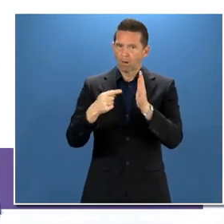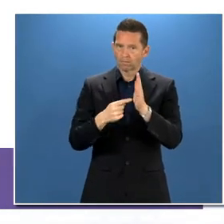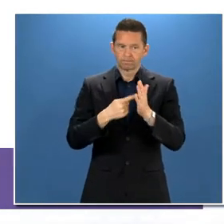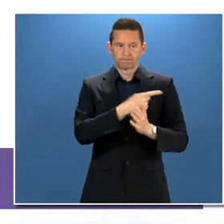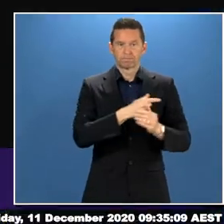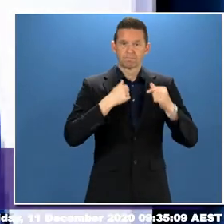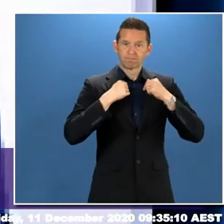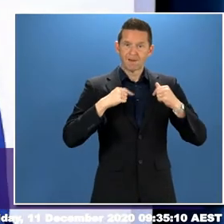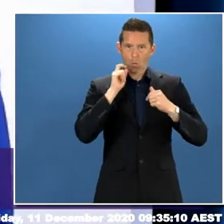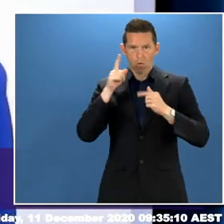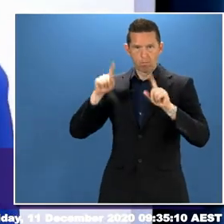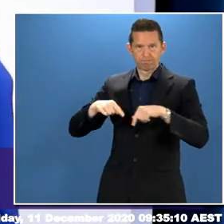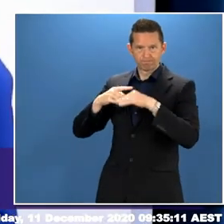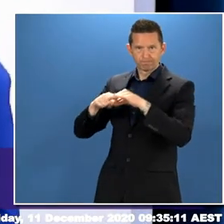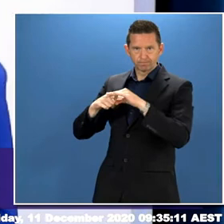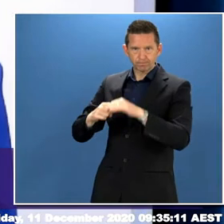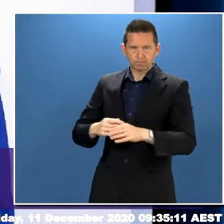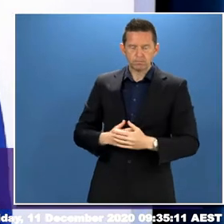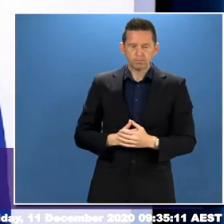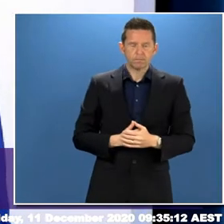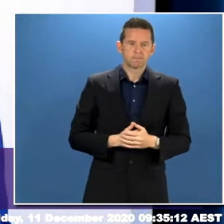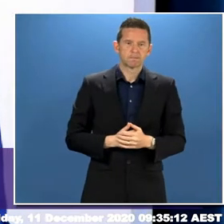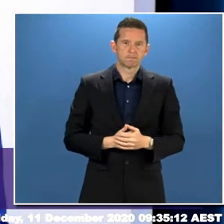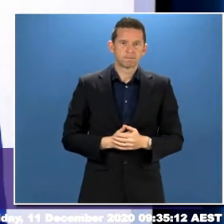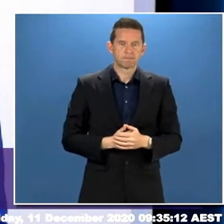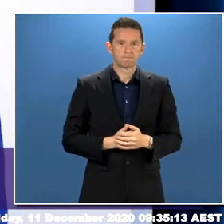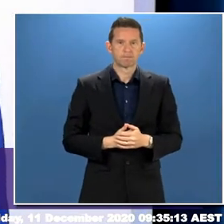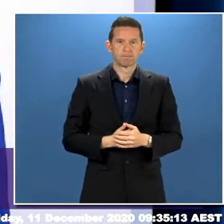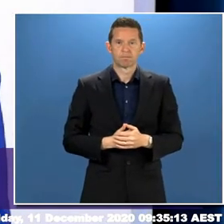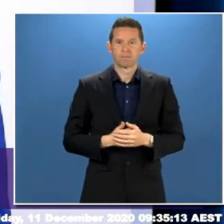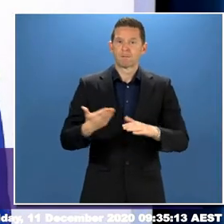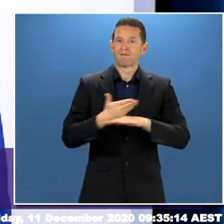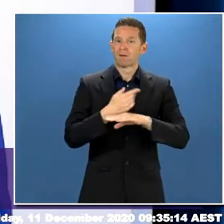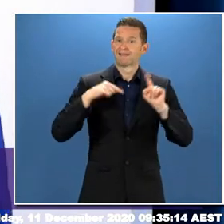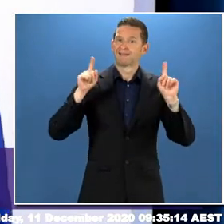Just before I start, just for the people participating in the Sydney hearing